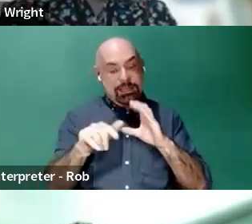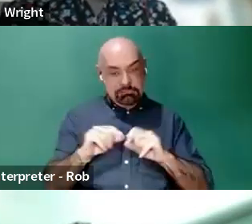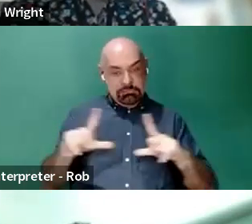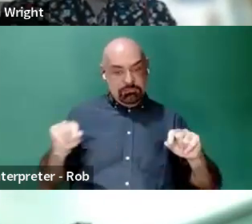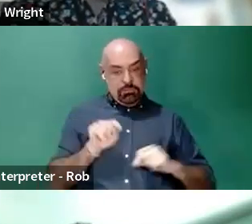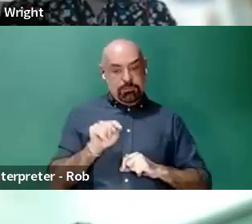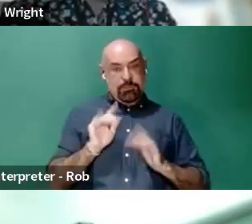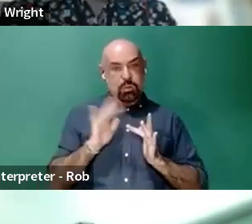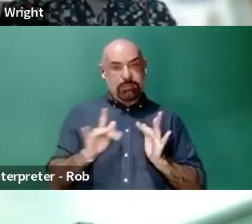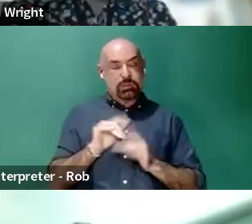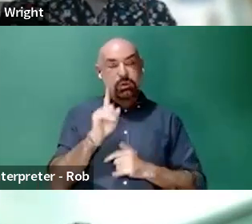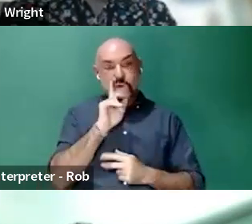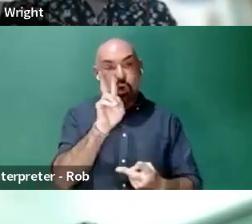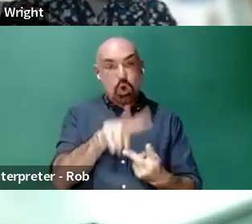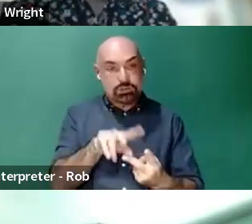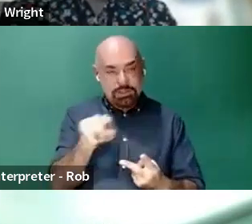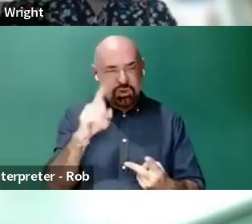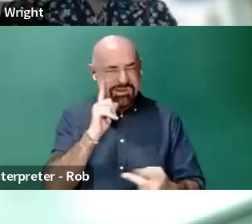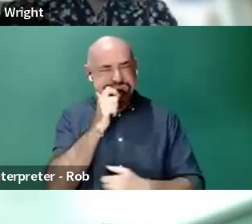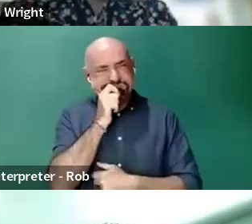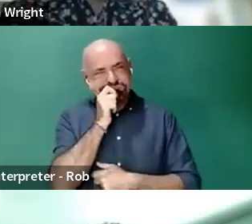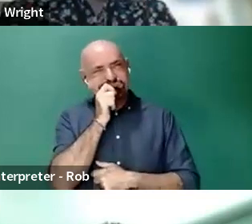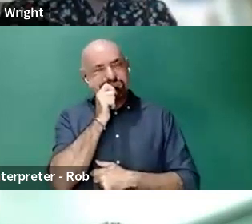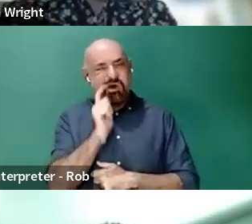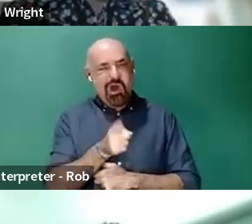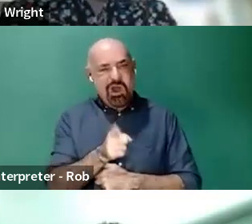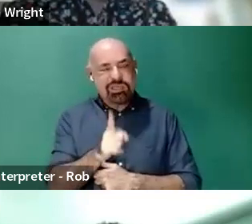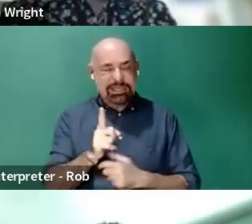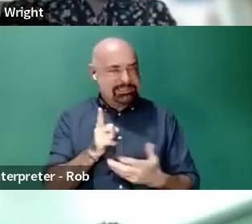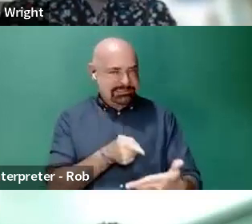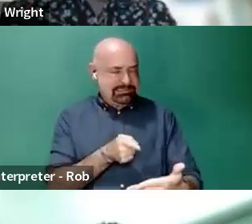I think if you contact us and you think, Oh, this is a glaringly or this child...